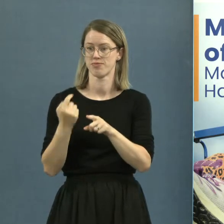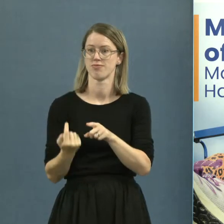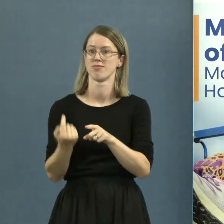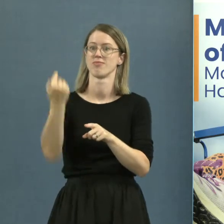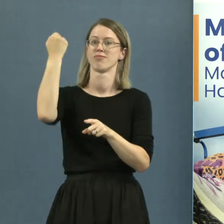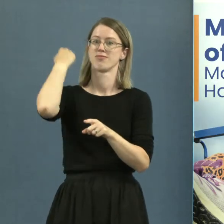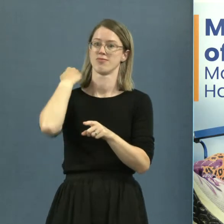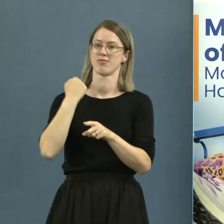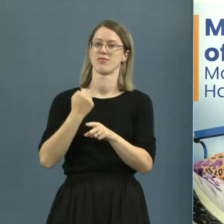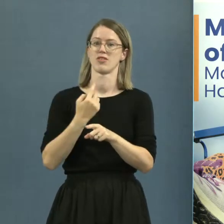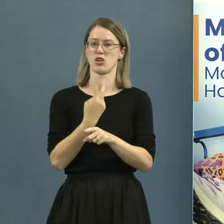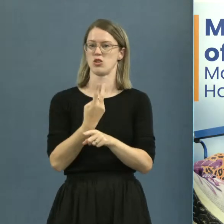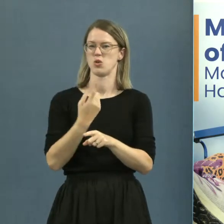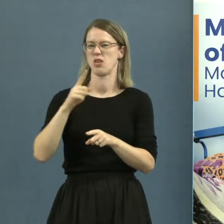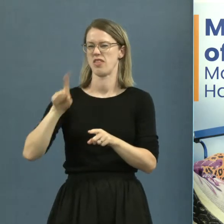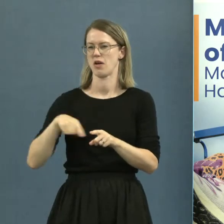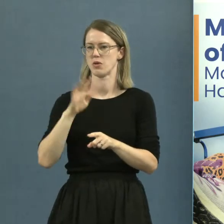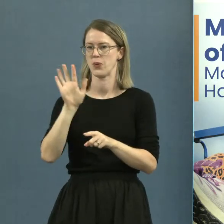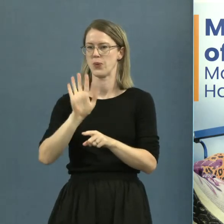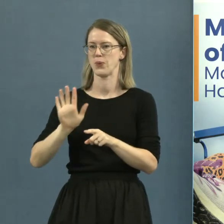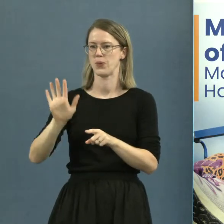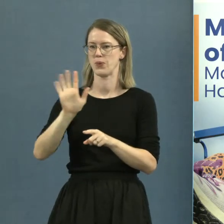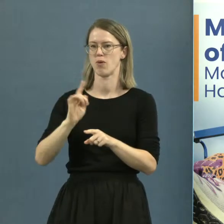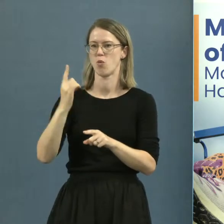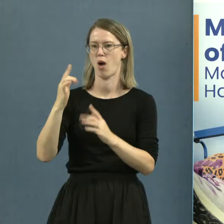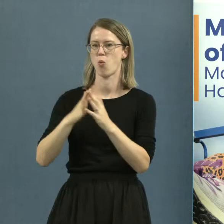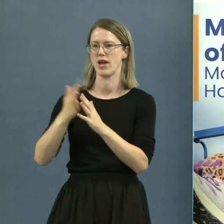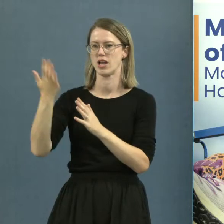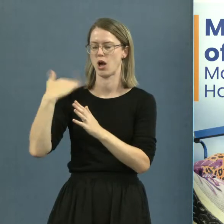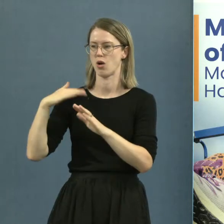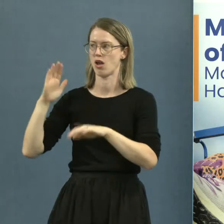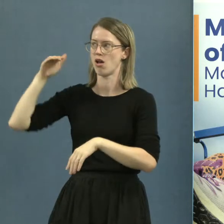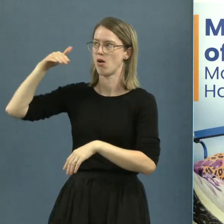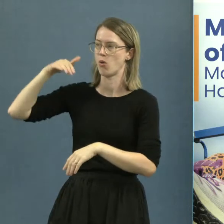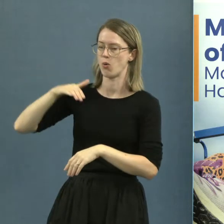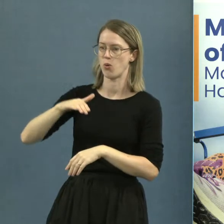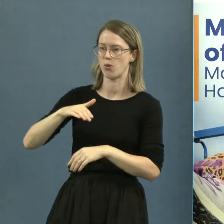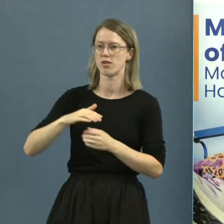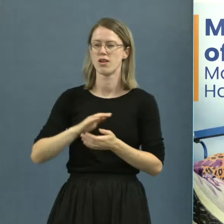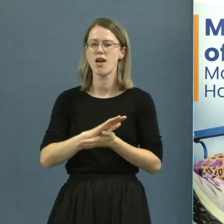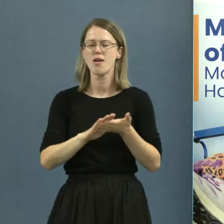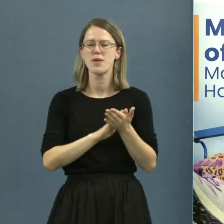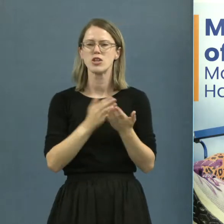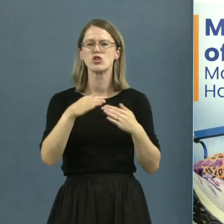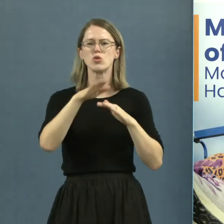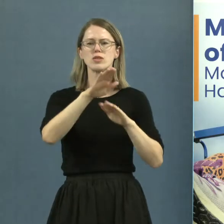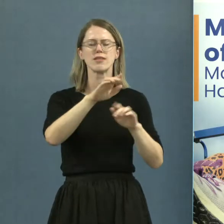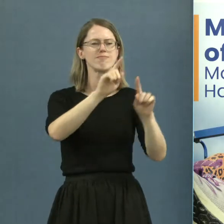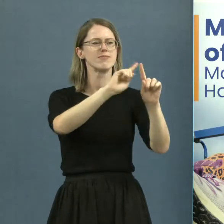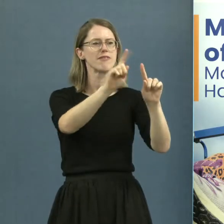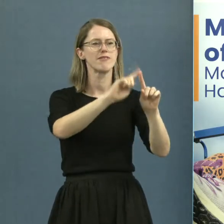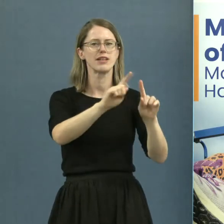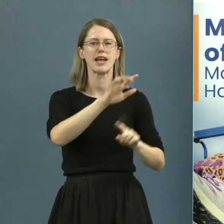yesterday, compared with 2,508